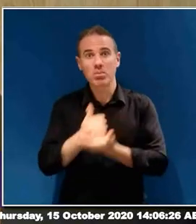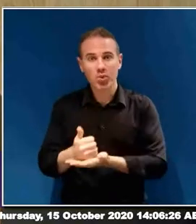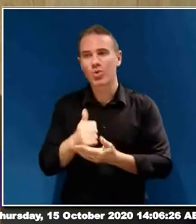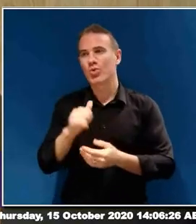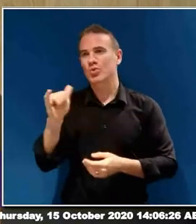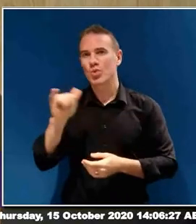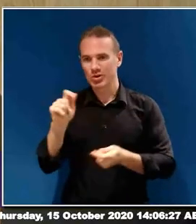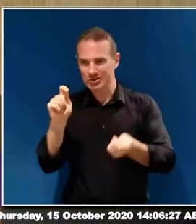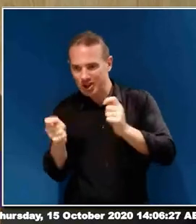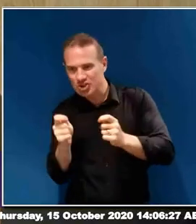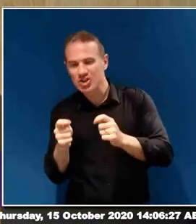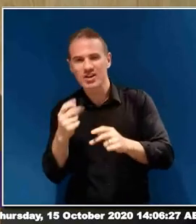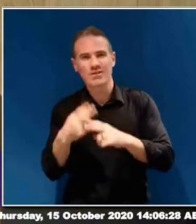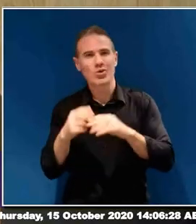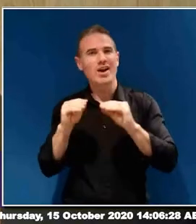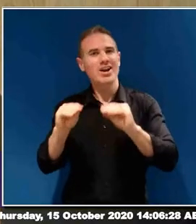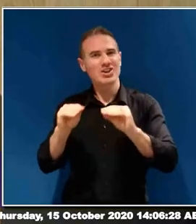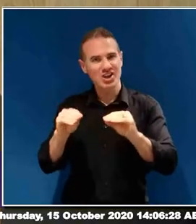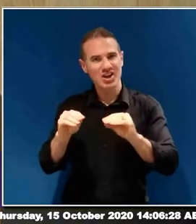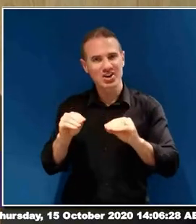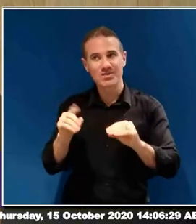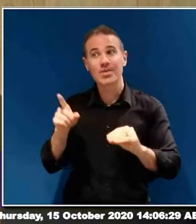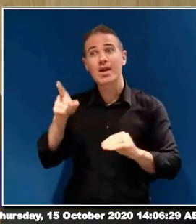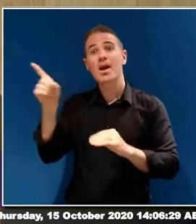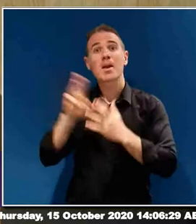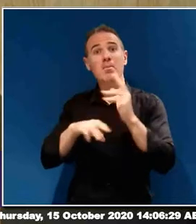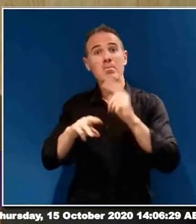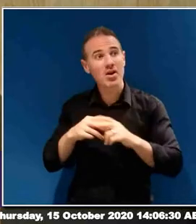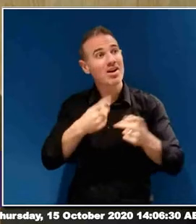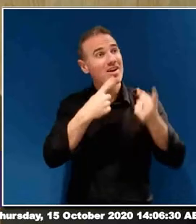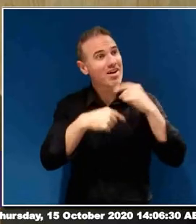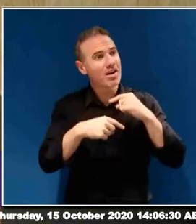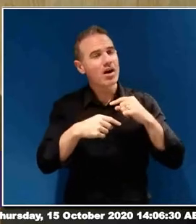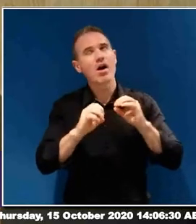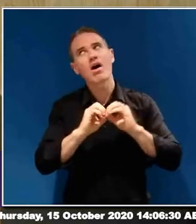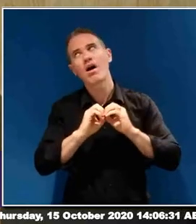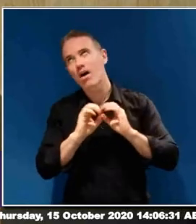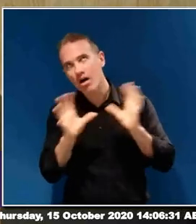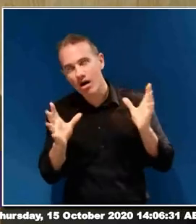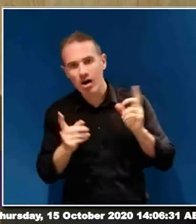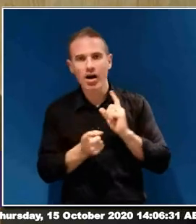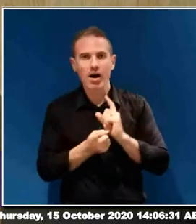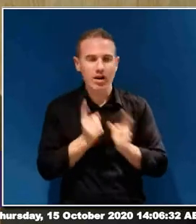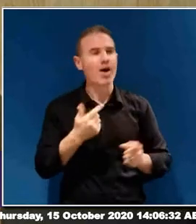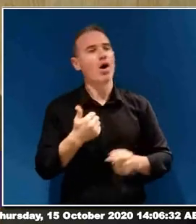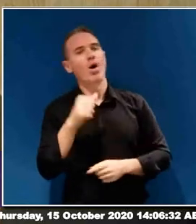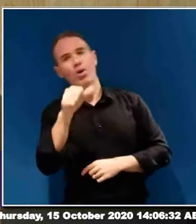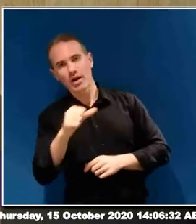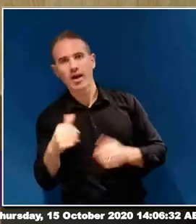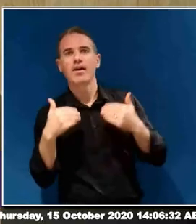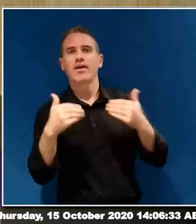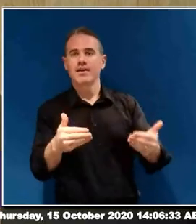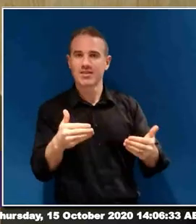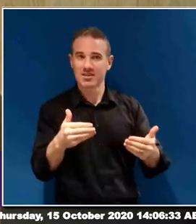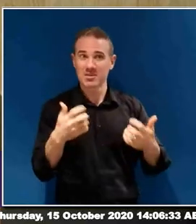A lot of parents think that once their child is labelled that, you know, when they leave school it's kind of on their record forever